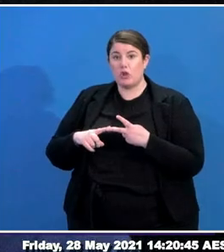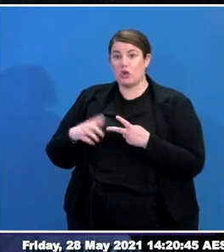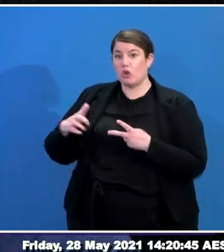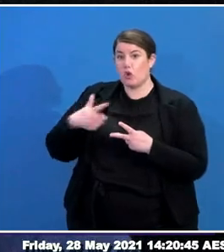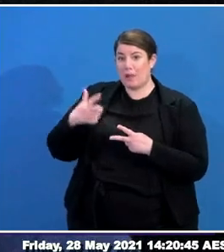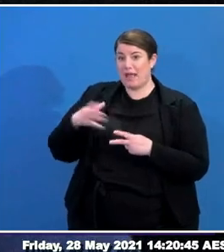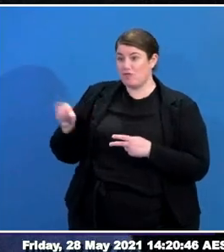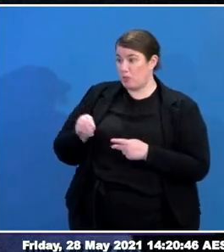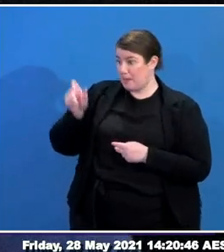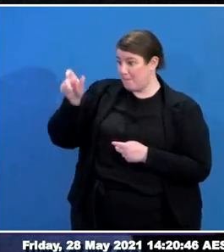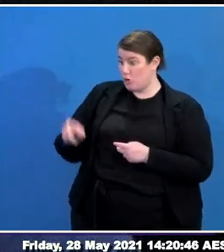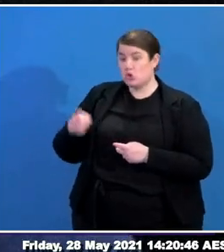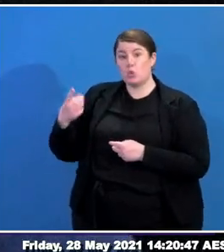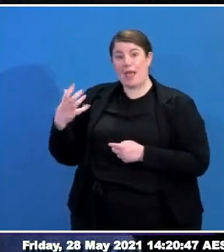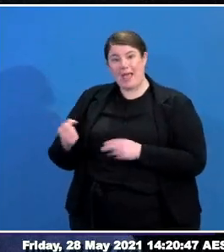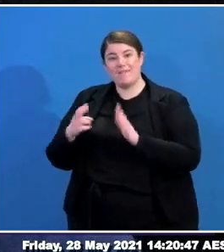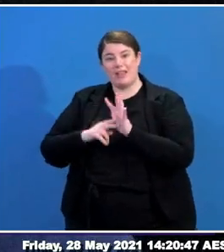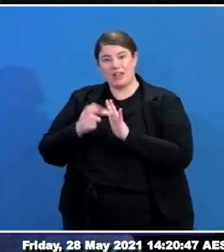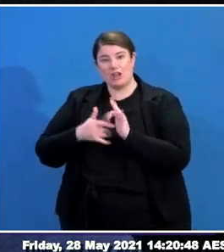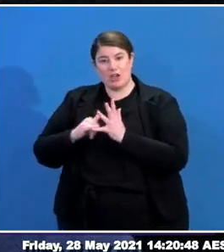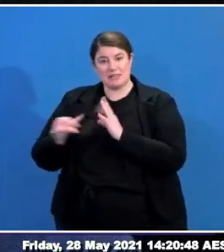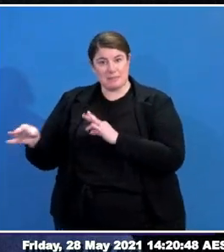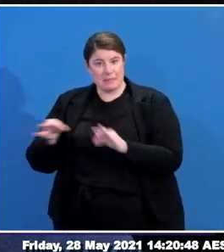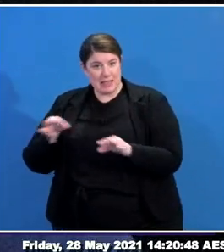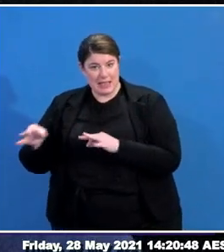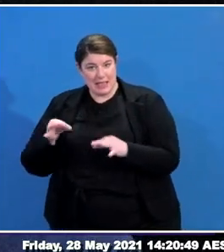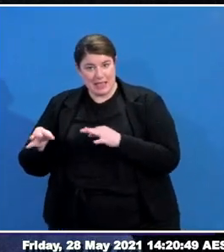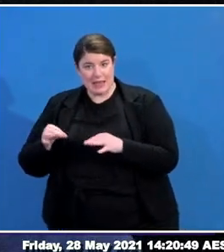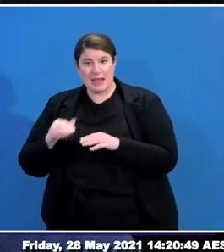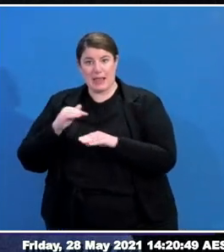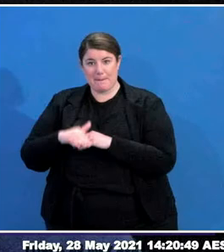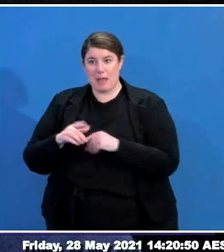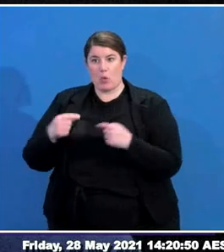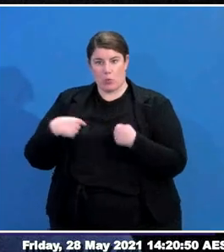from an NDIS participant in relation to NDIS supports and services.